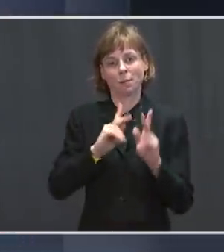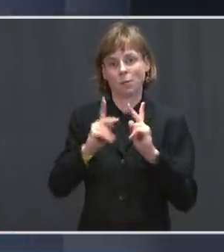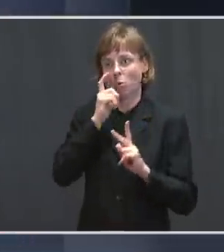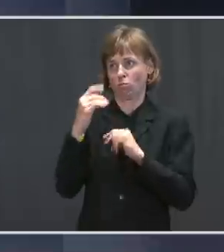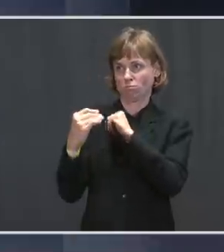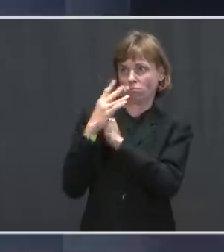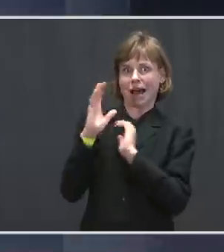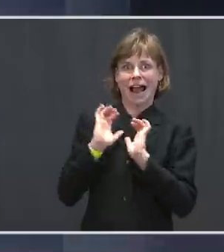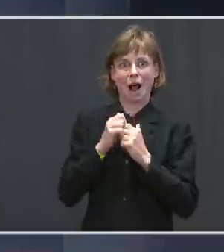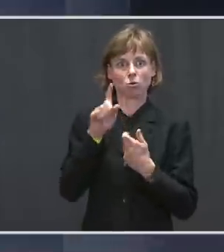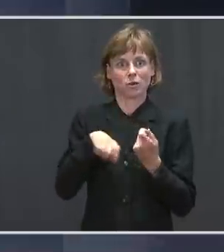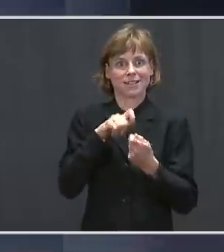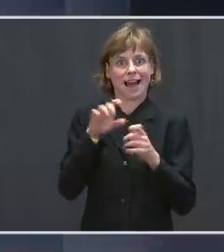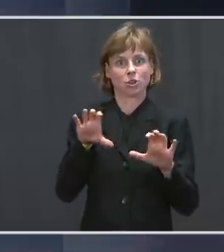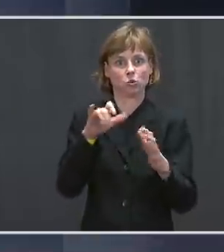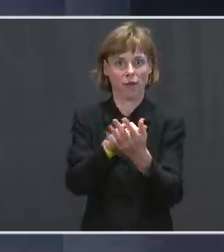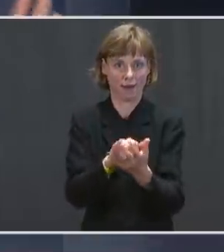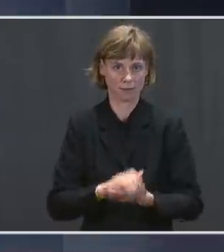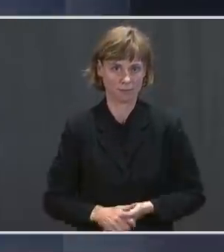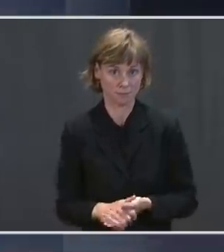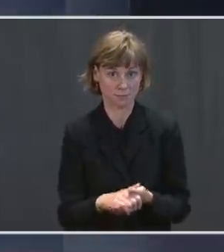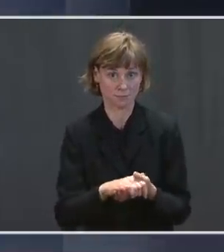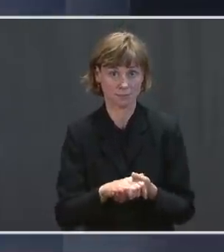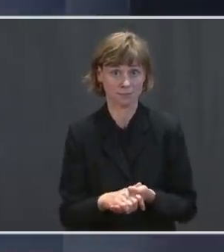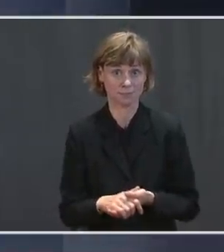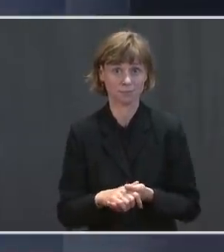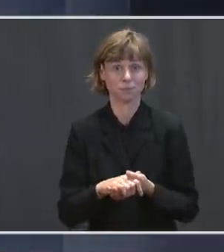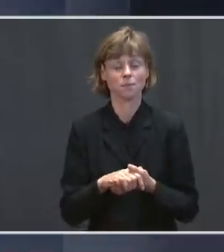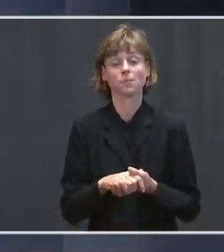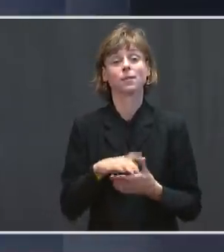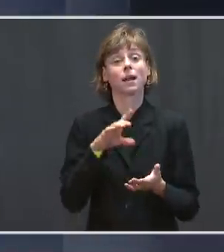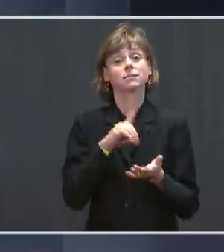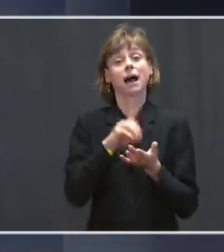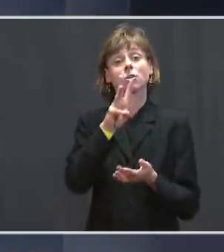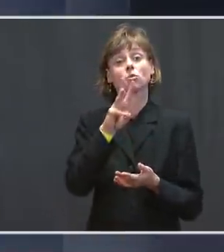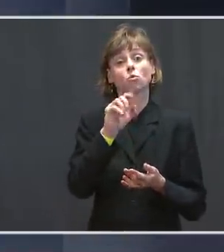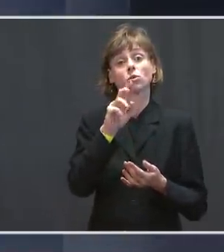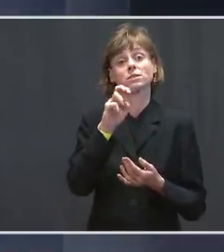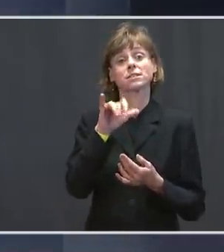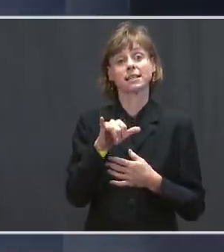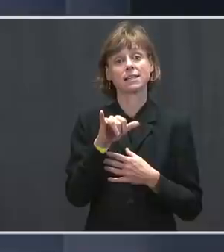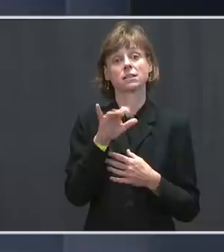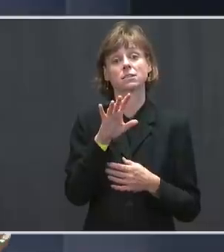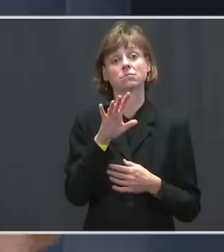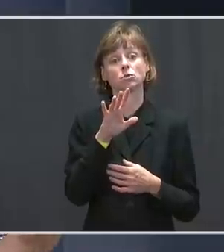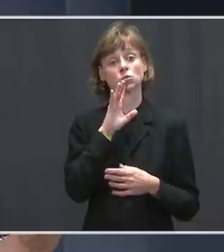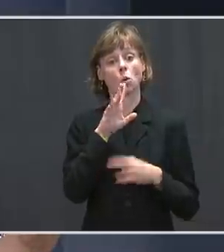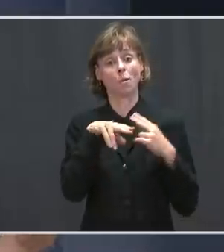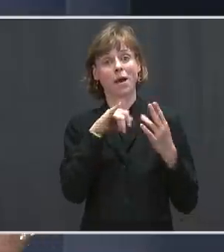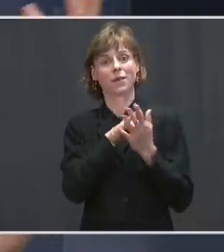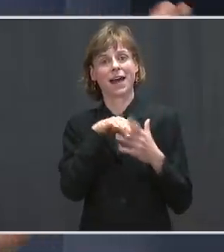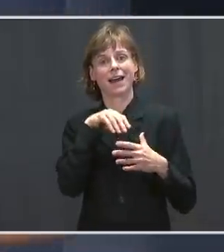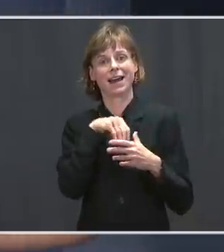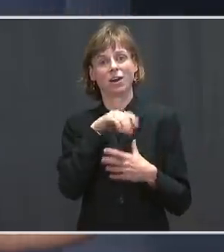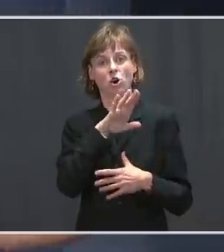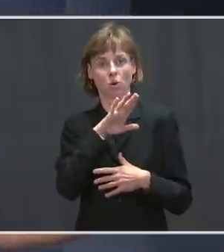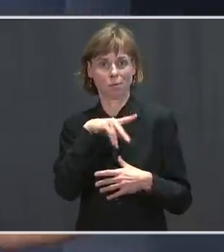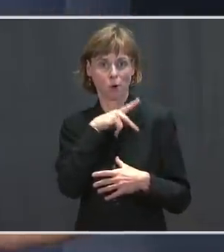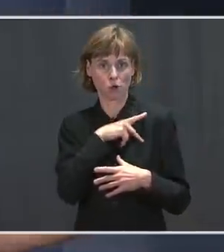So, Dr. Walensky spoke to this in her personal capacity. Obviously, she's the head of the CDC,